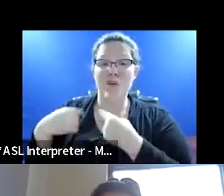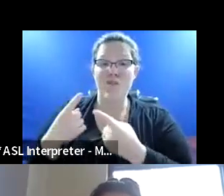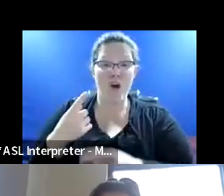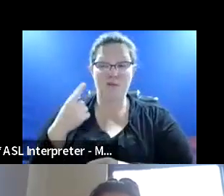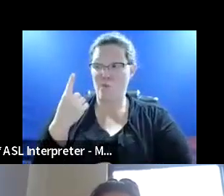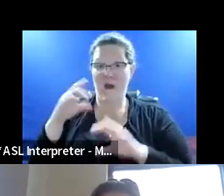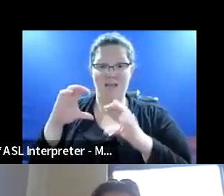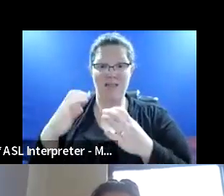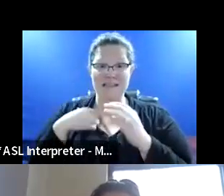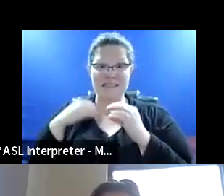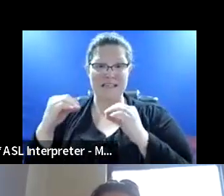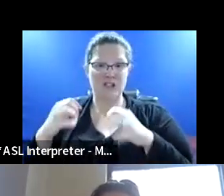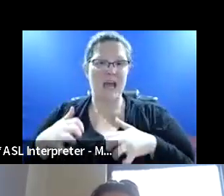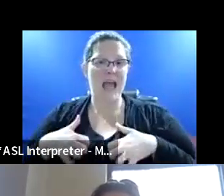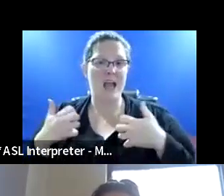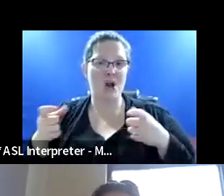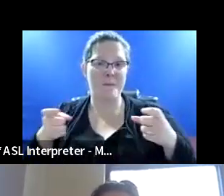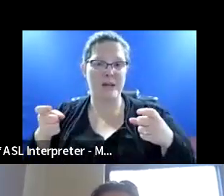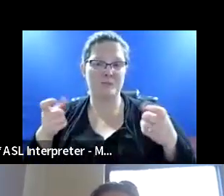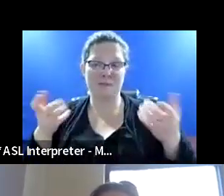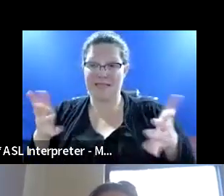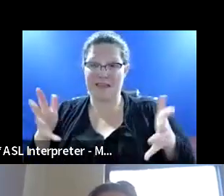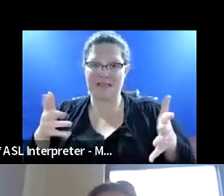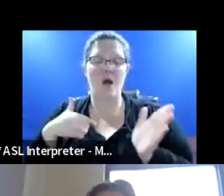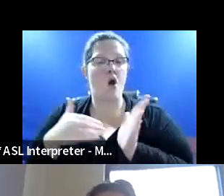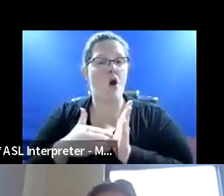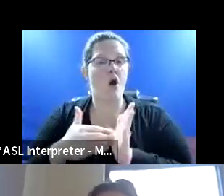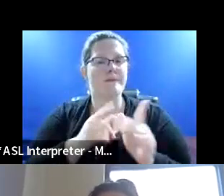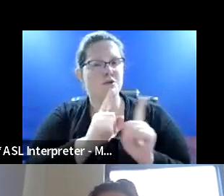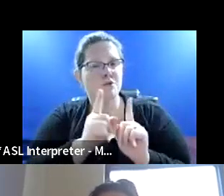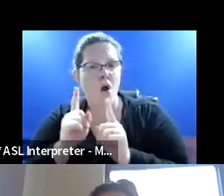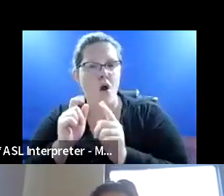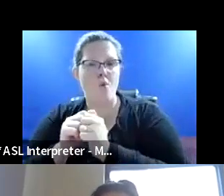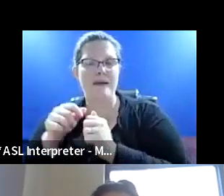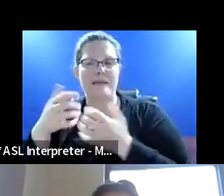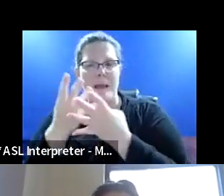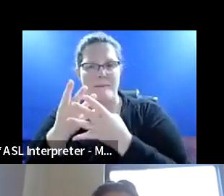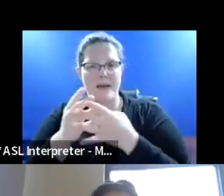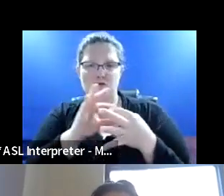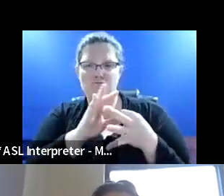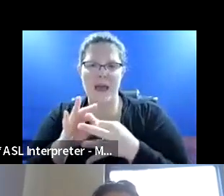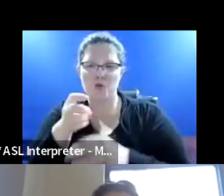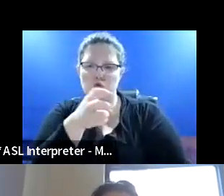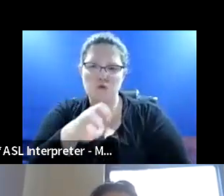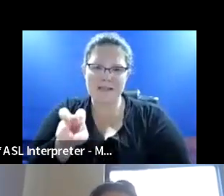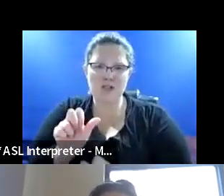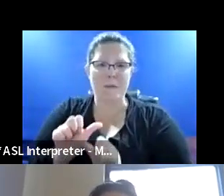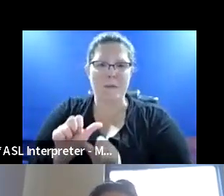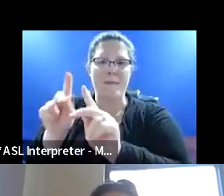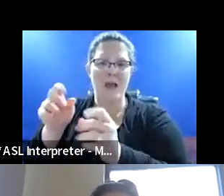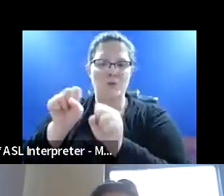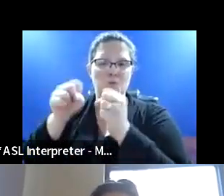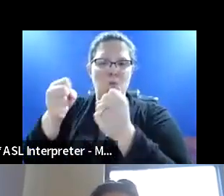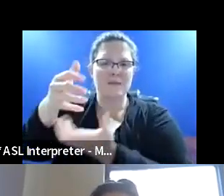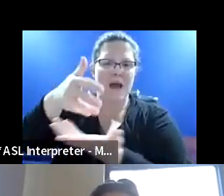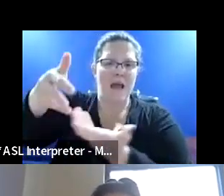SO OUR REENTRY INTO THE JAIL HAS BEEN SLOW AND KIND OF SLUGGISH. SO RIGHT NOW THEY ARE ONLY ALLOWING OUR AGENCY TO COME INTO THE JAIL ONCE A WEEK.